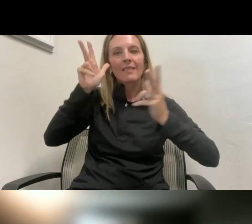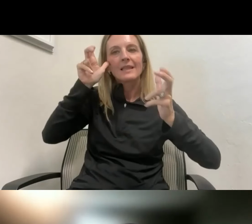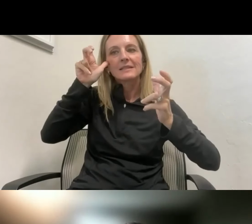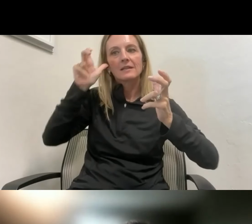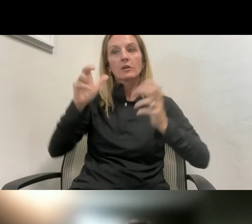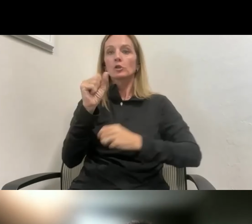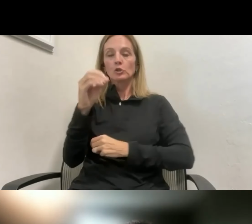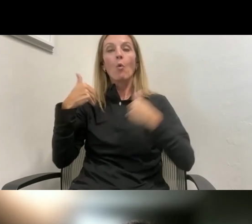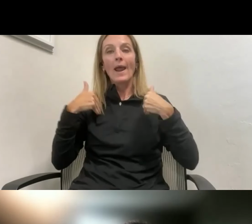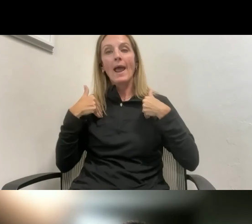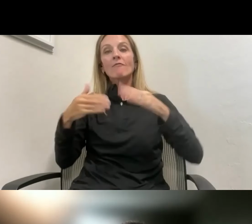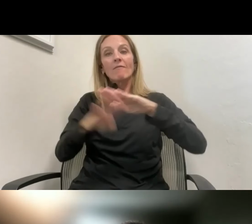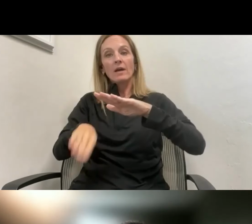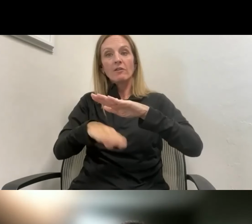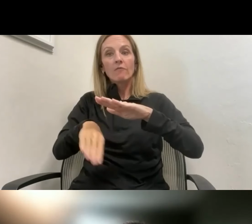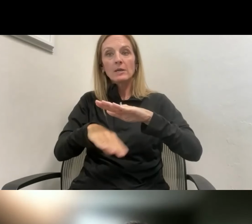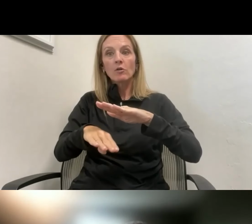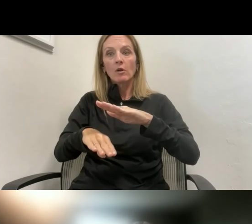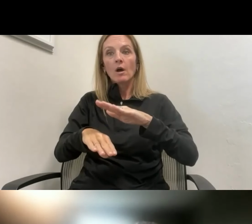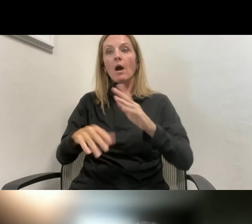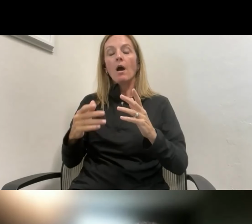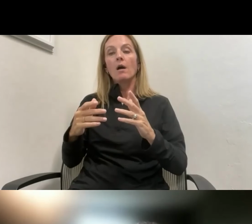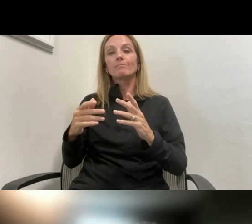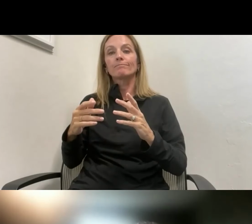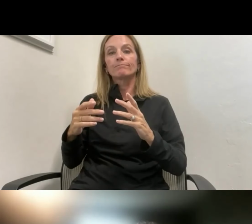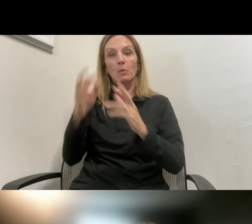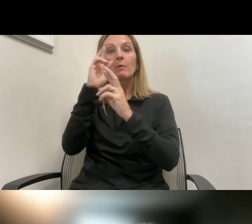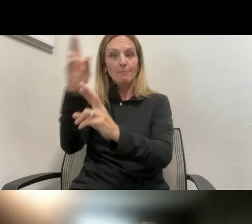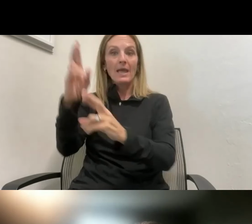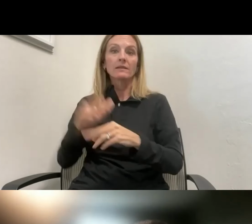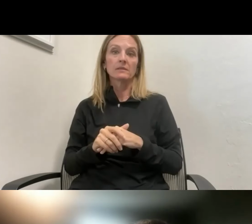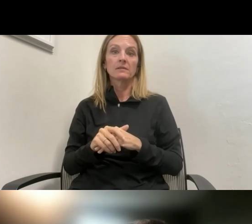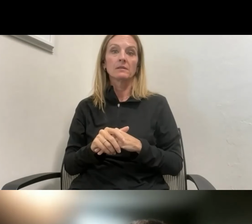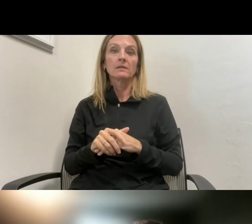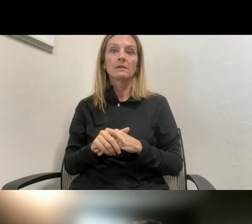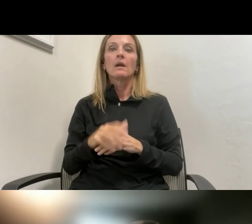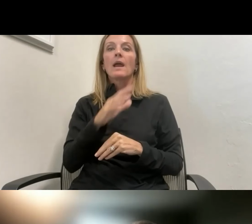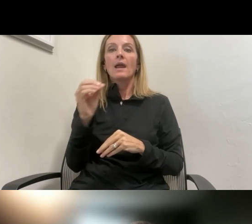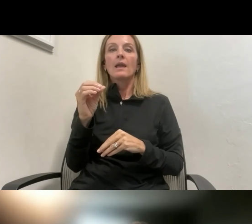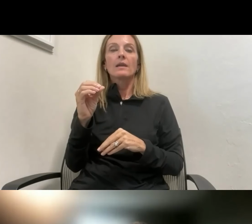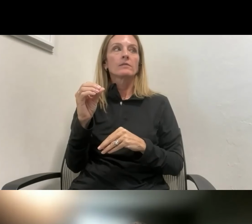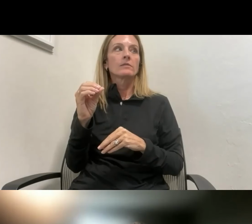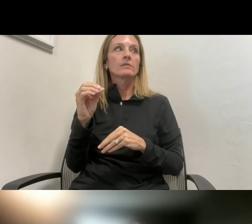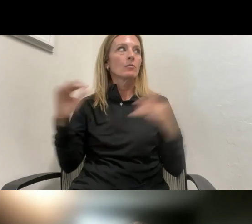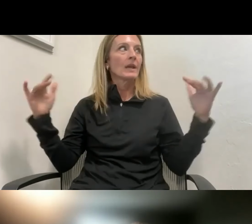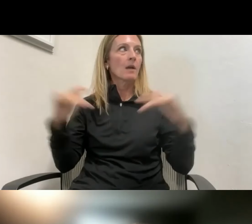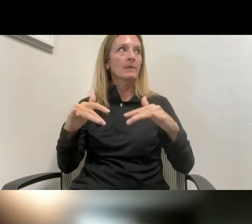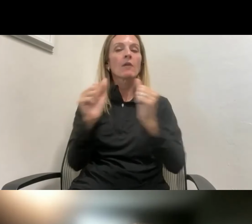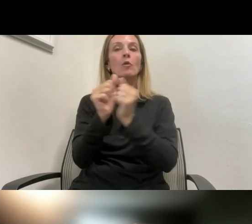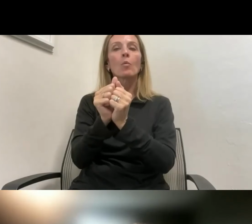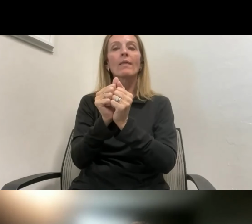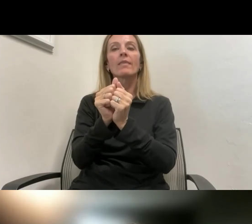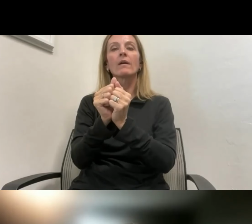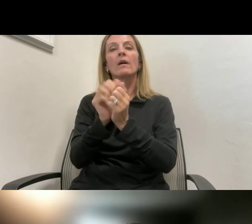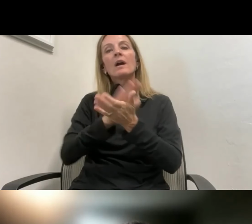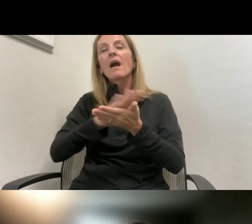of Wiggus or respect we come together with our kindness and our compassion. It's okay to laugh